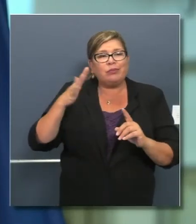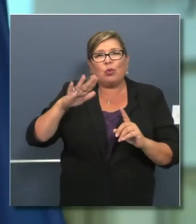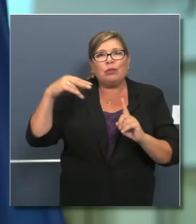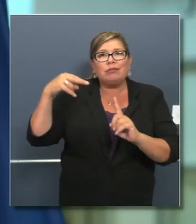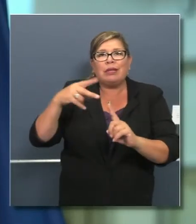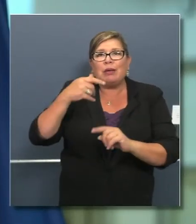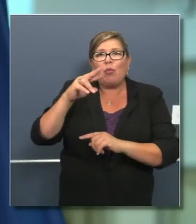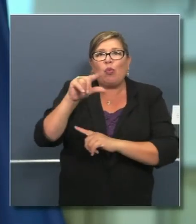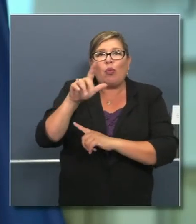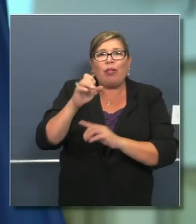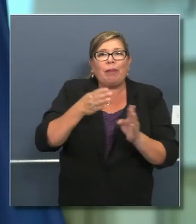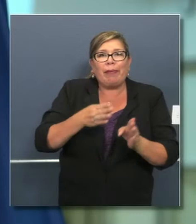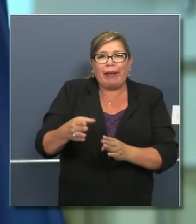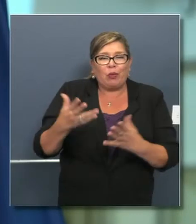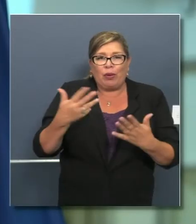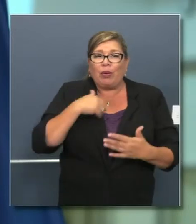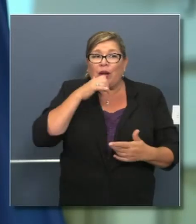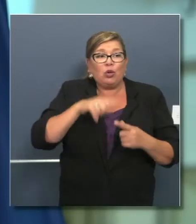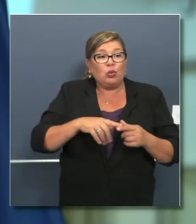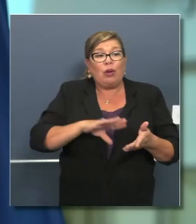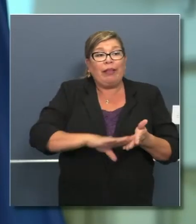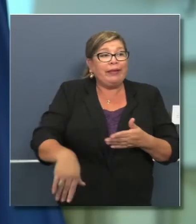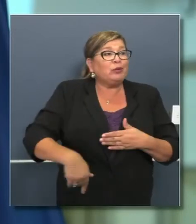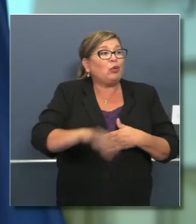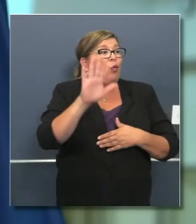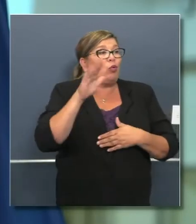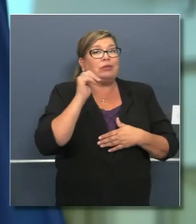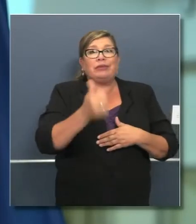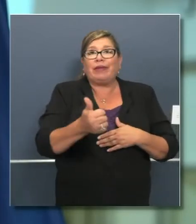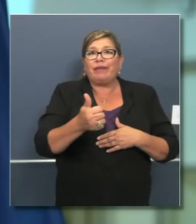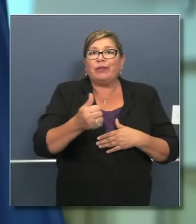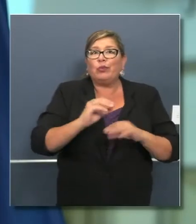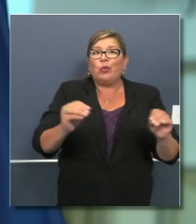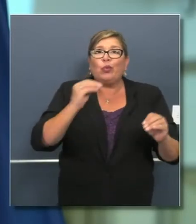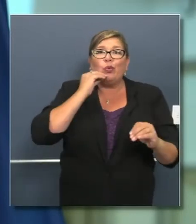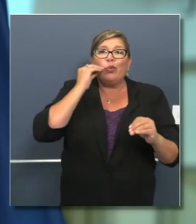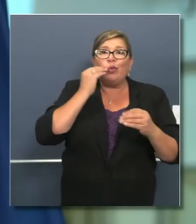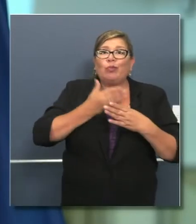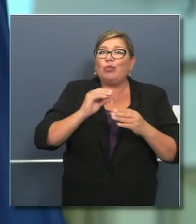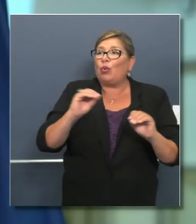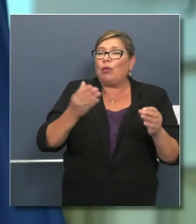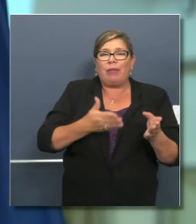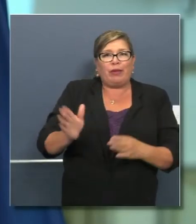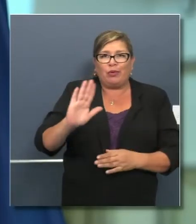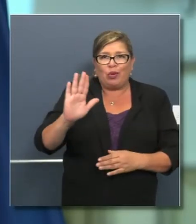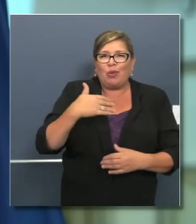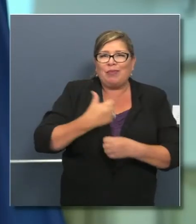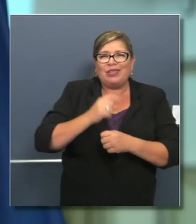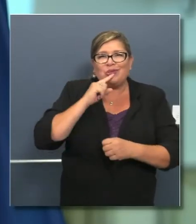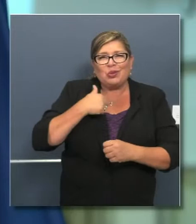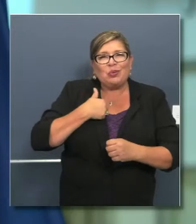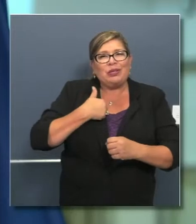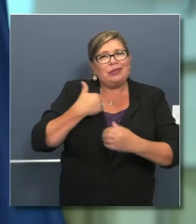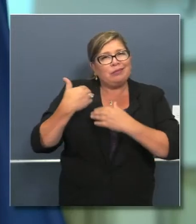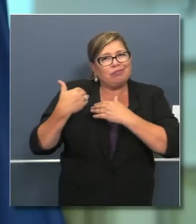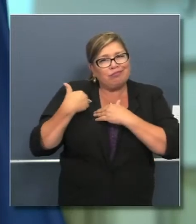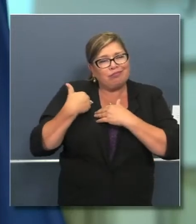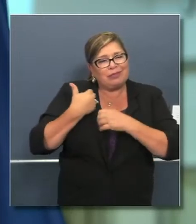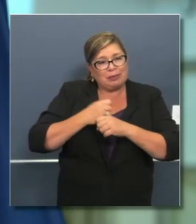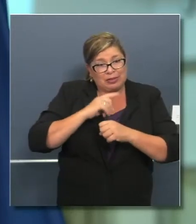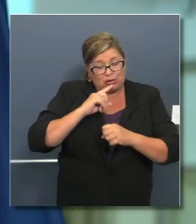either and to make sure that those that also are in a condensed period where they are about to be